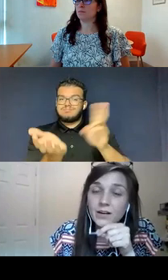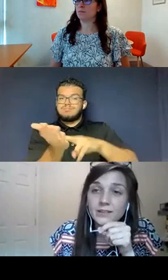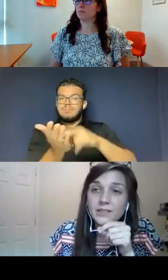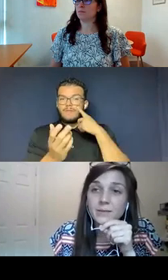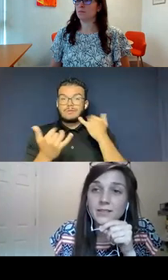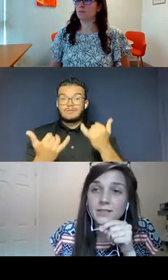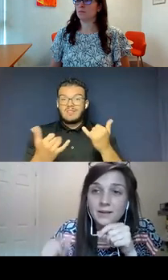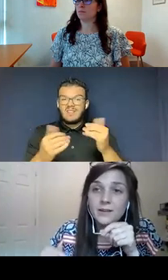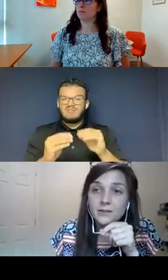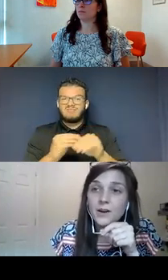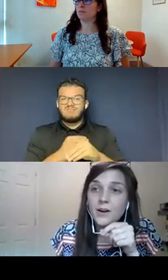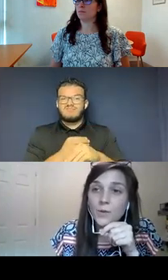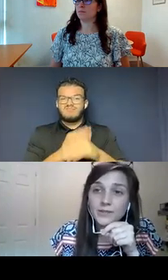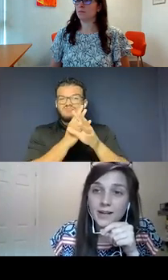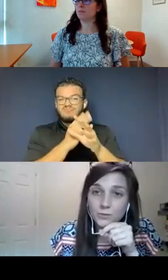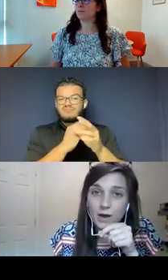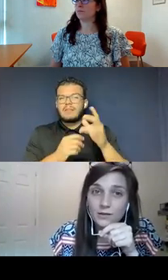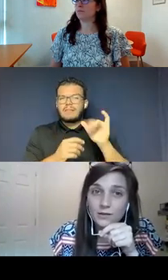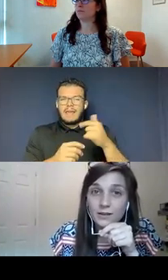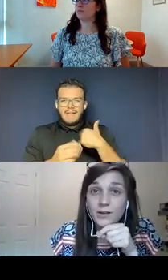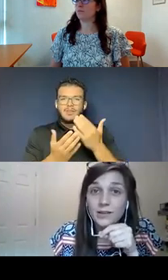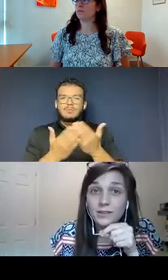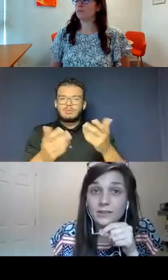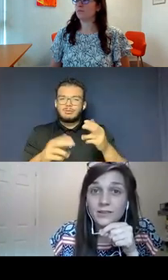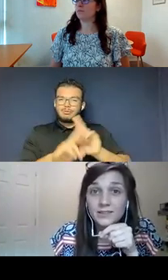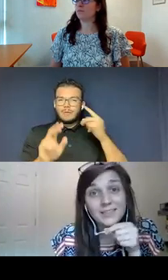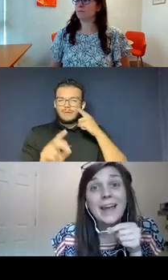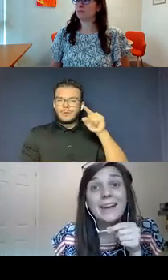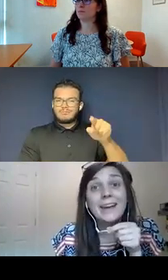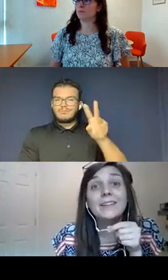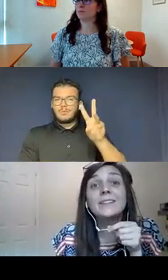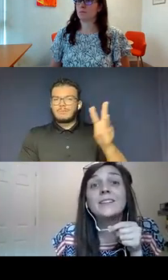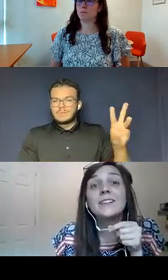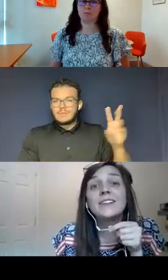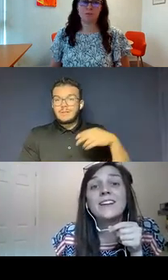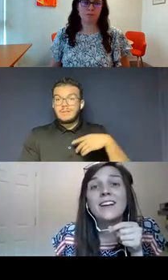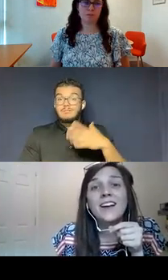is the materials on our website as well, including this slide.